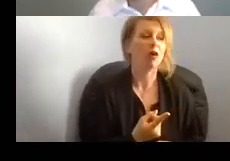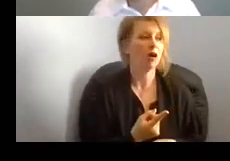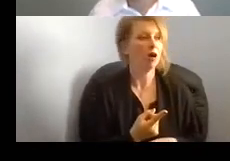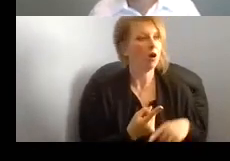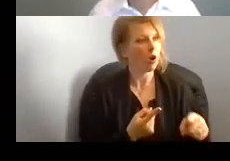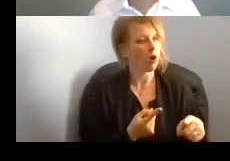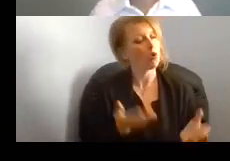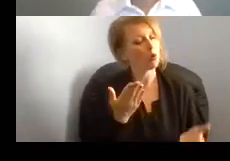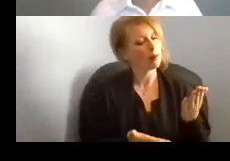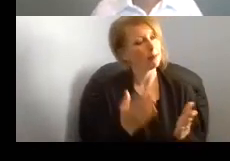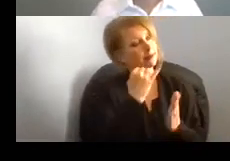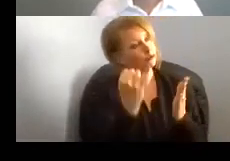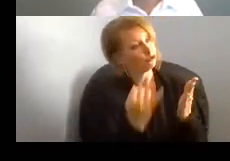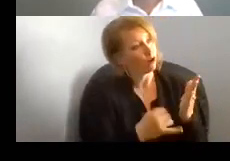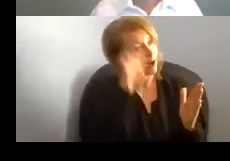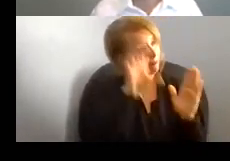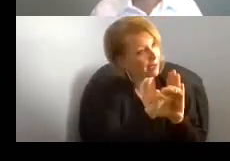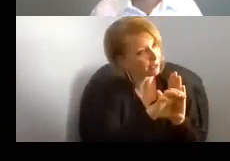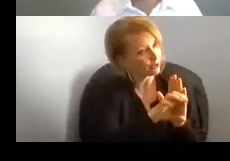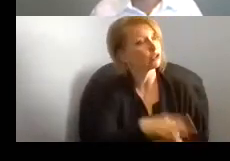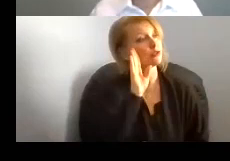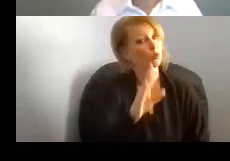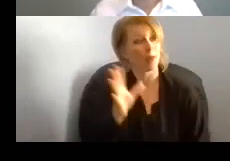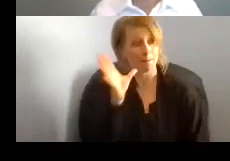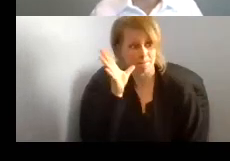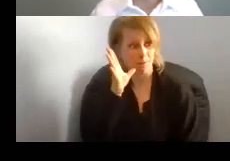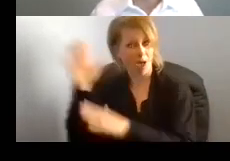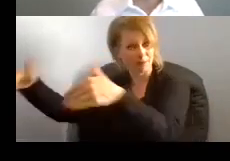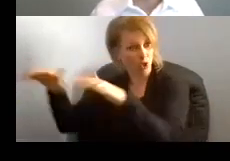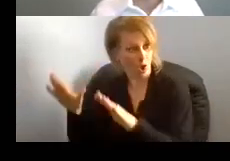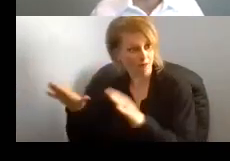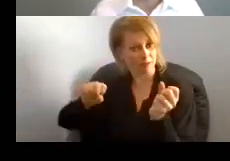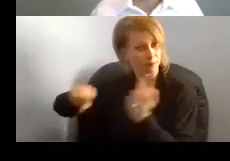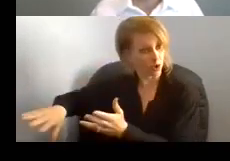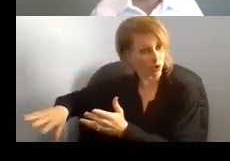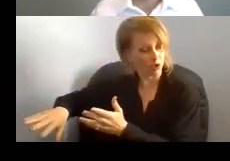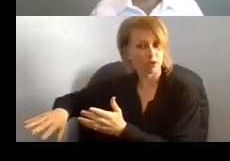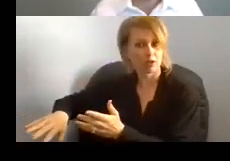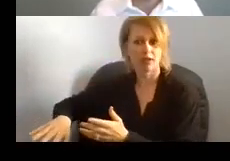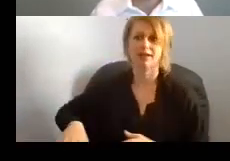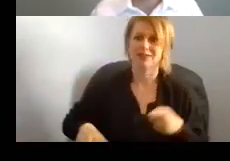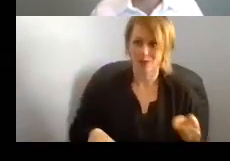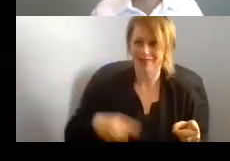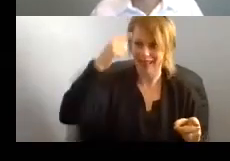draw a picture, and we’ll put it in your mother’s coffin, then the child may actually think that their mother can see that.